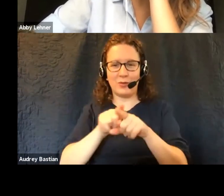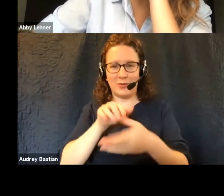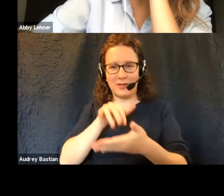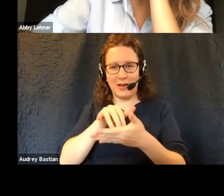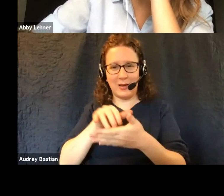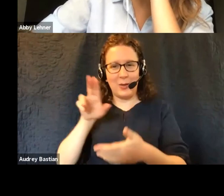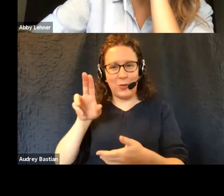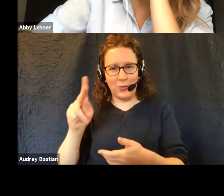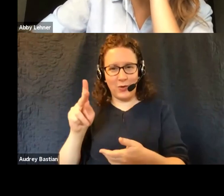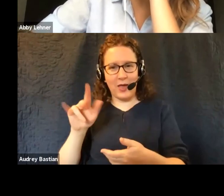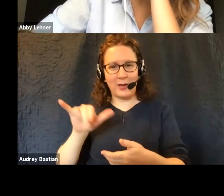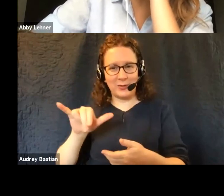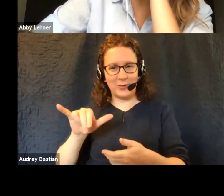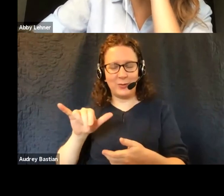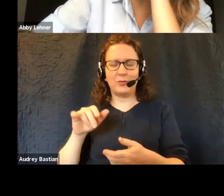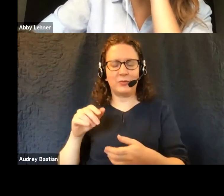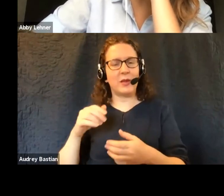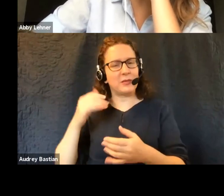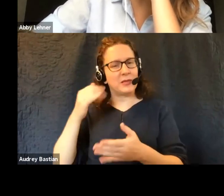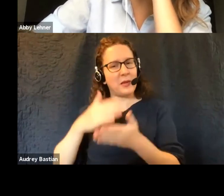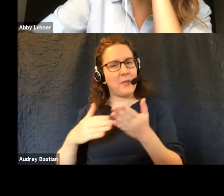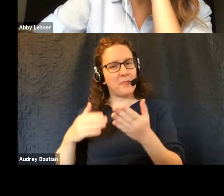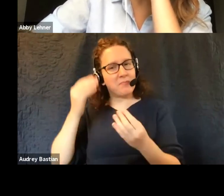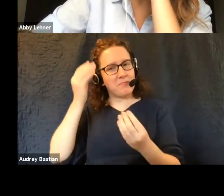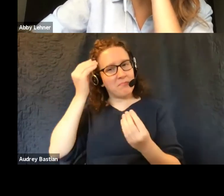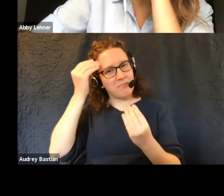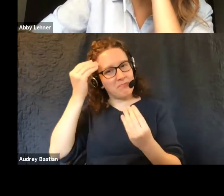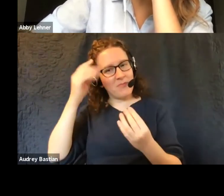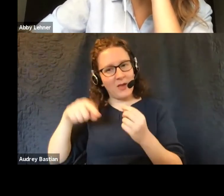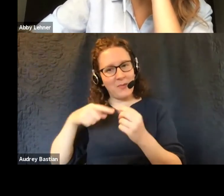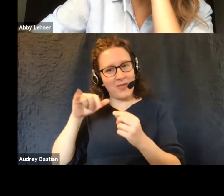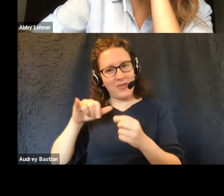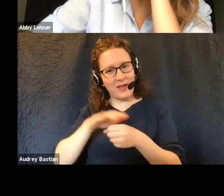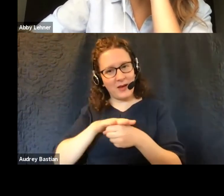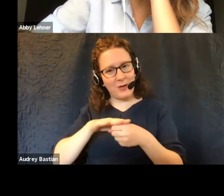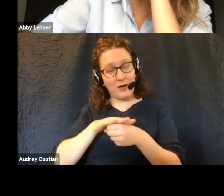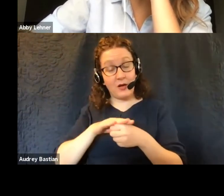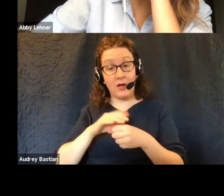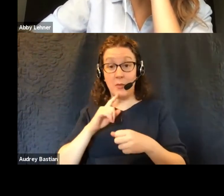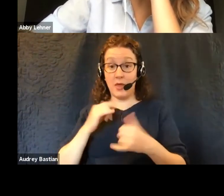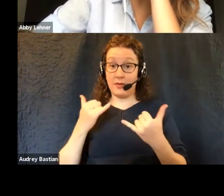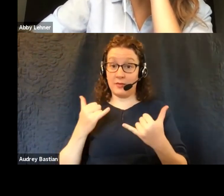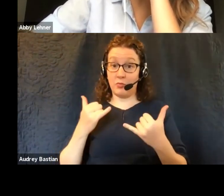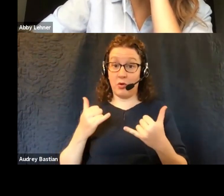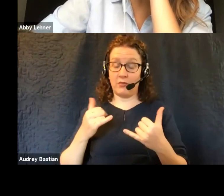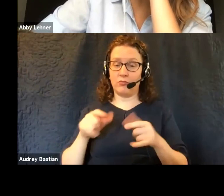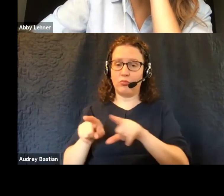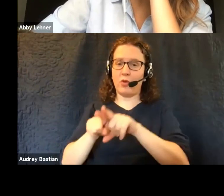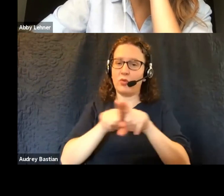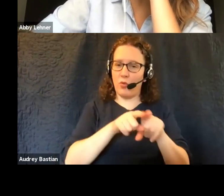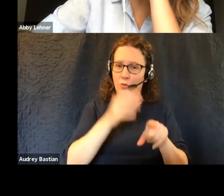into that area, but I guess at this point, I just want to also let everybody know as